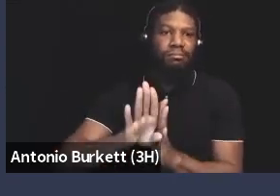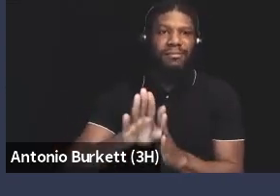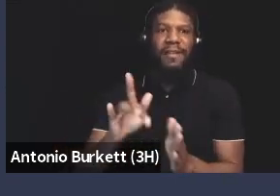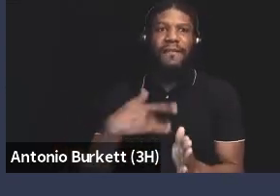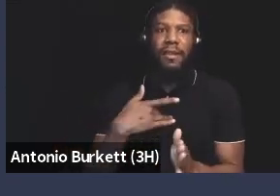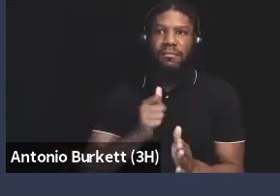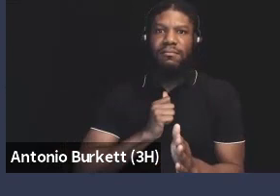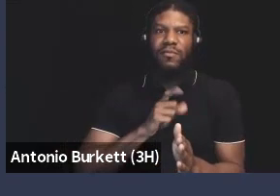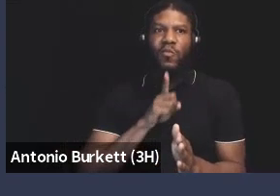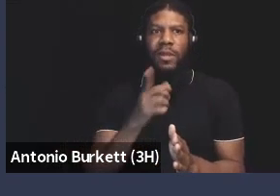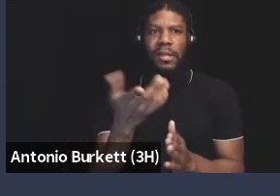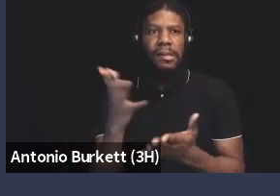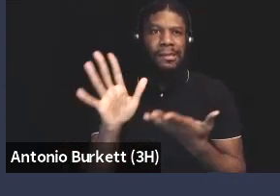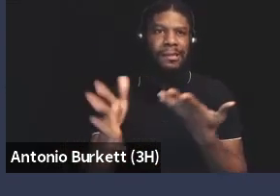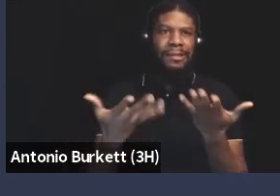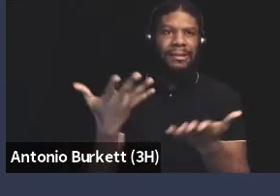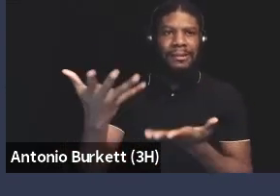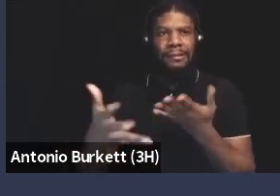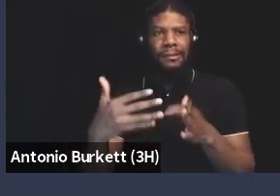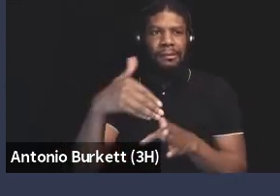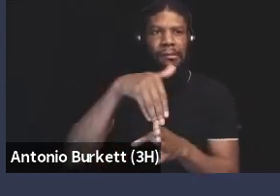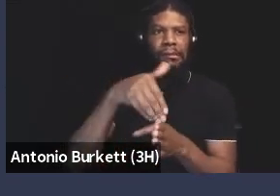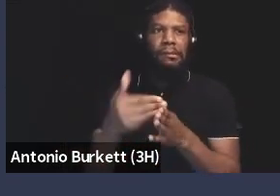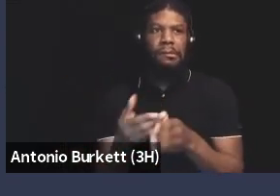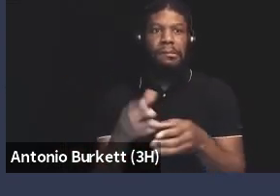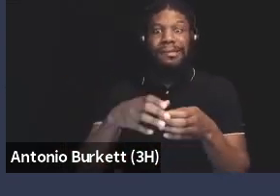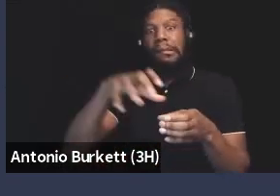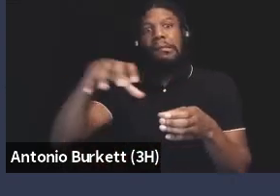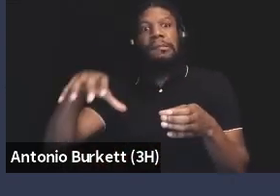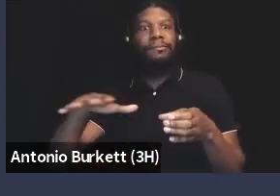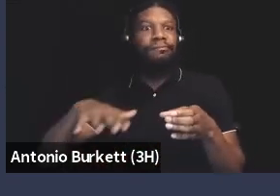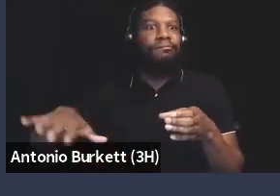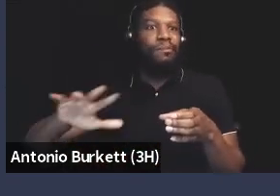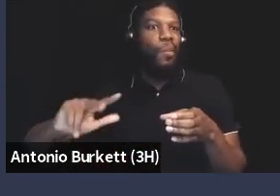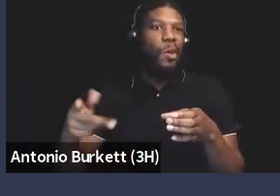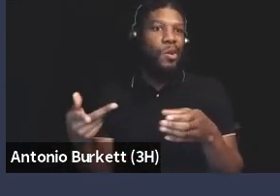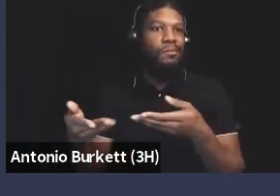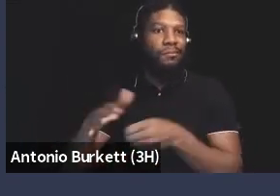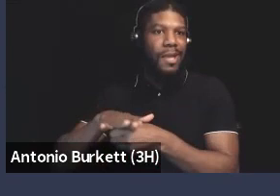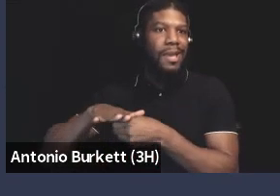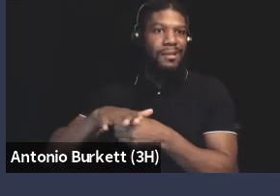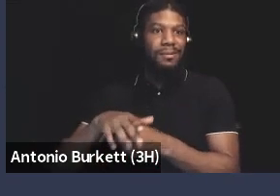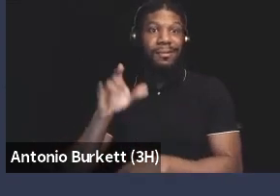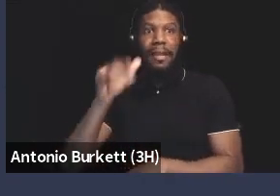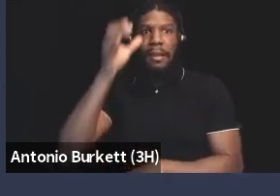weird space, third space, I guess. I still like the third space concept. I think i'm still like